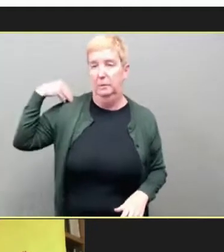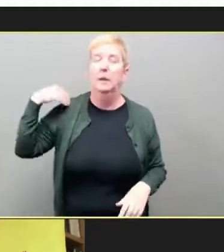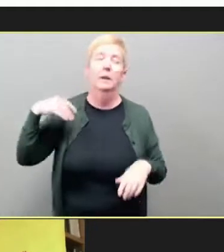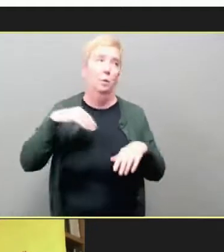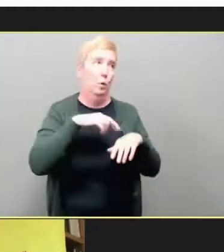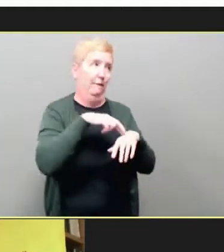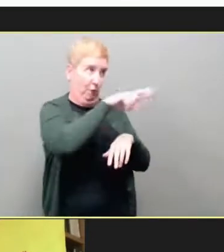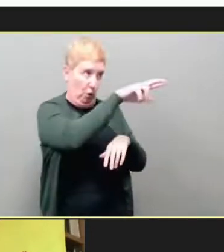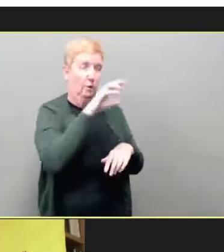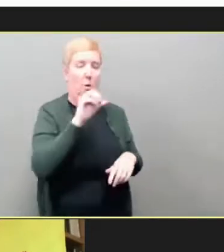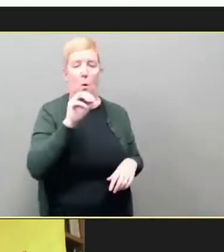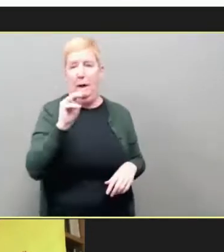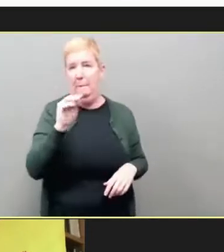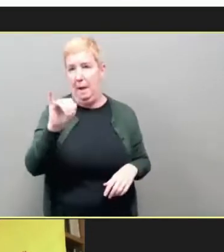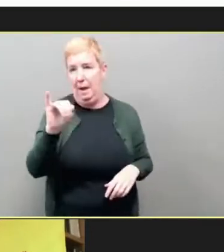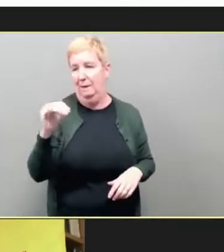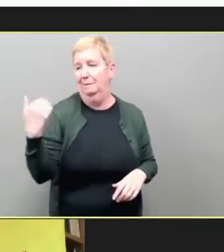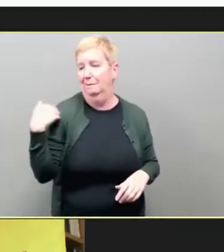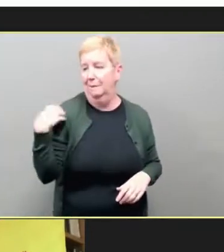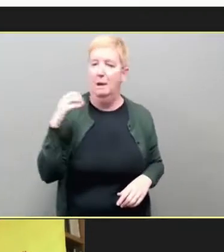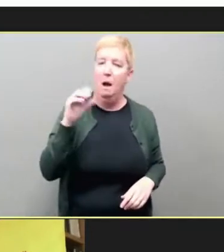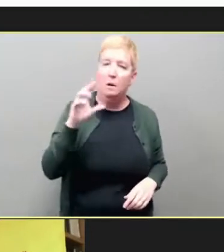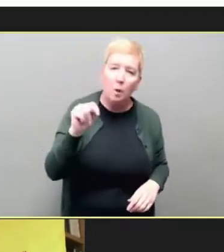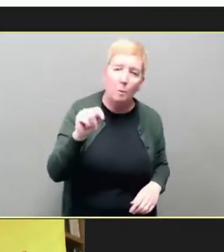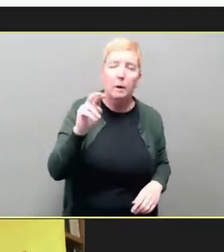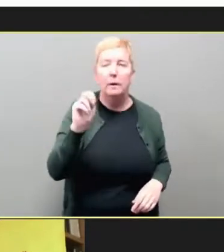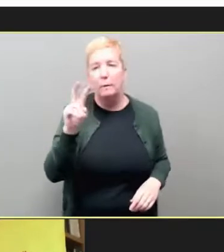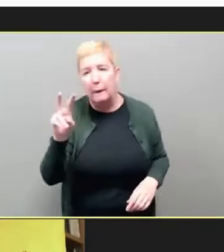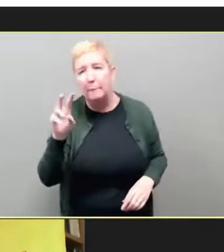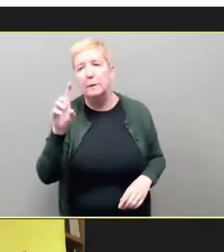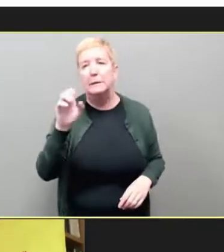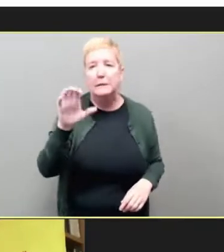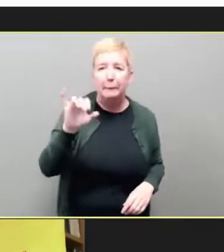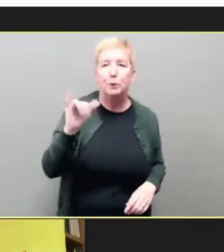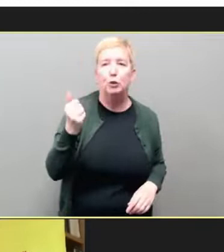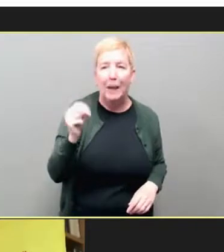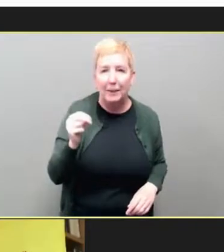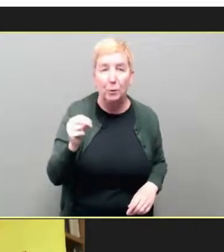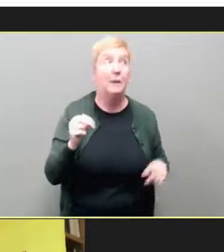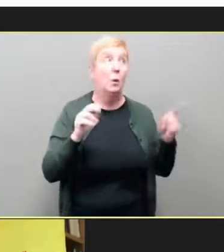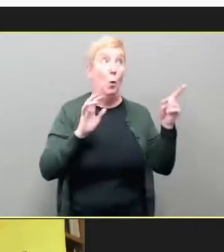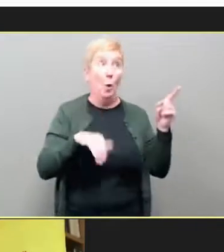november december and january. And so as those come through and then they are